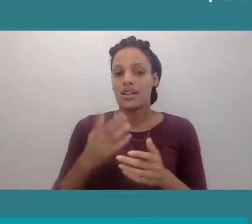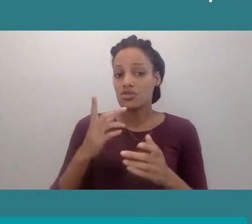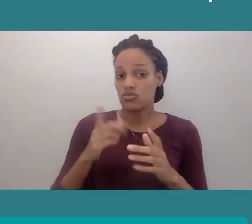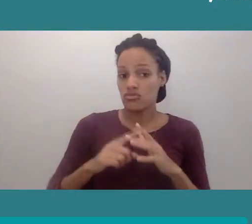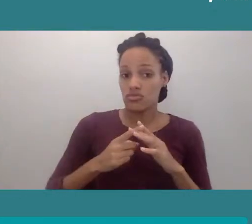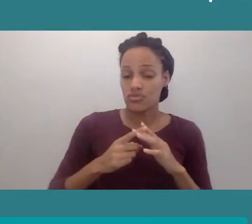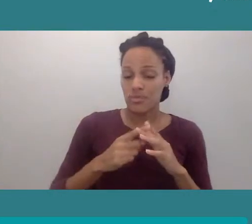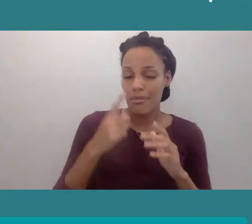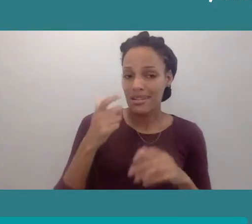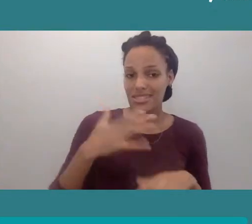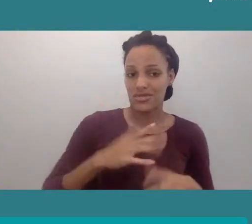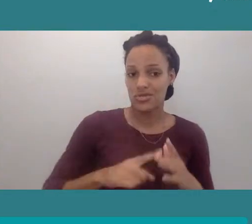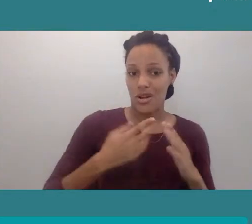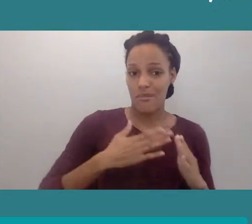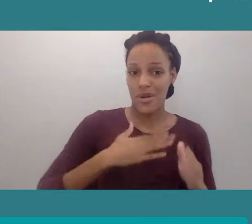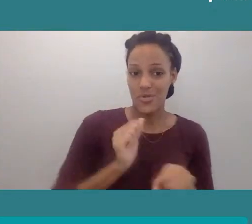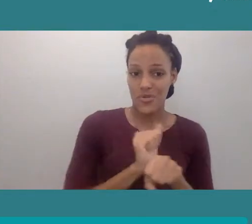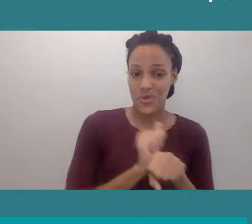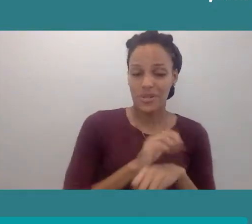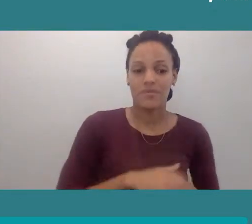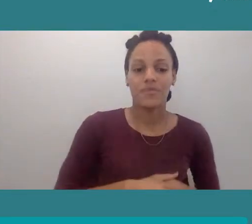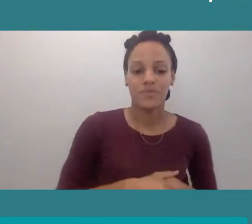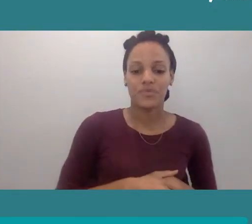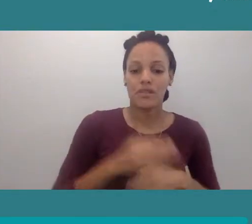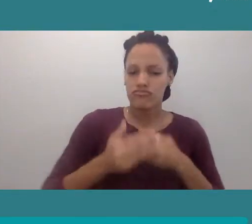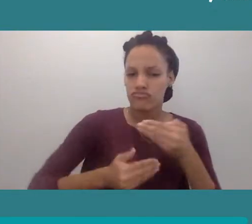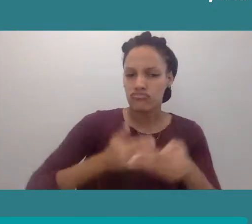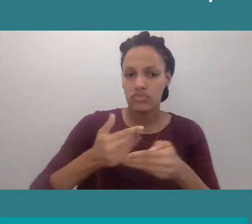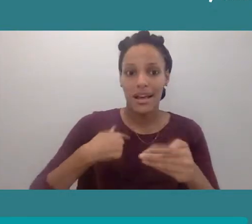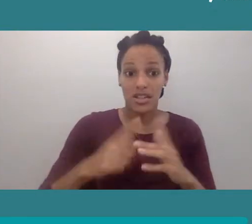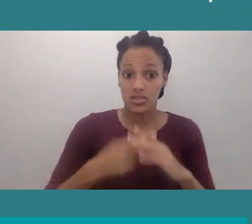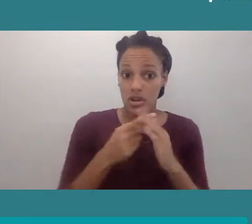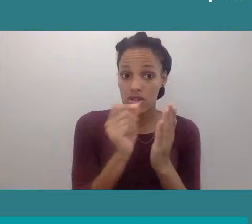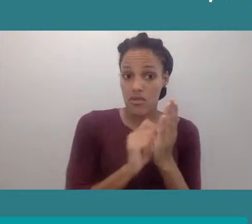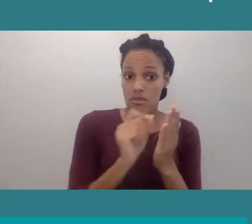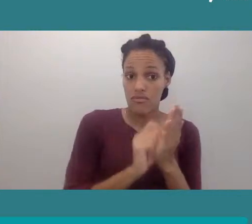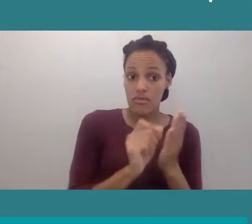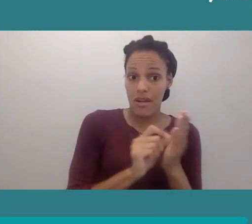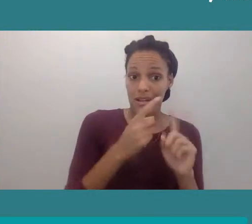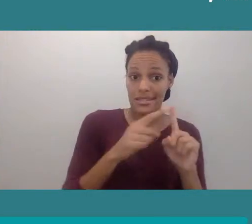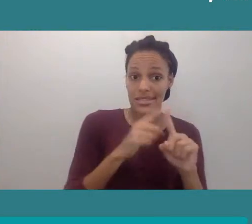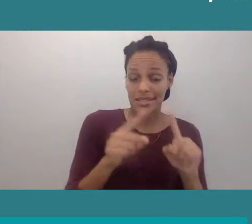Along the journey I began to write comics. I was asked by publishing companies to write